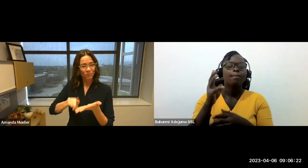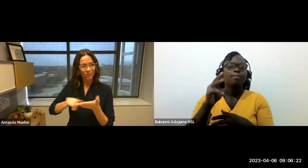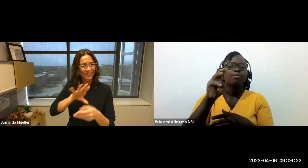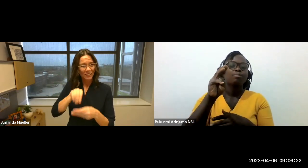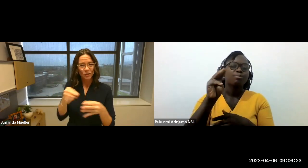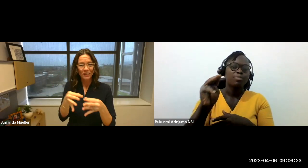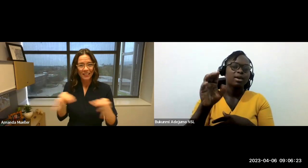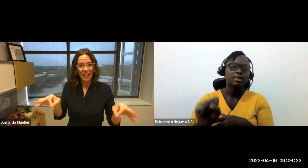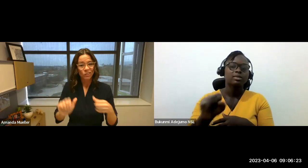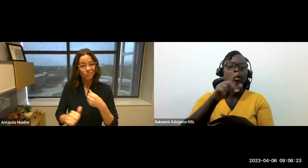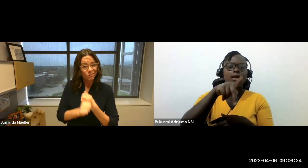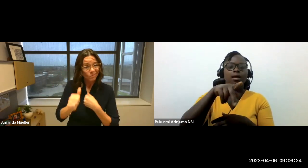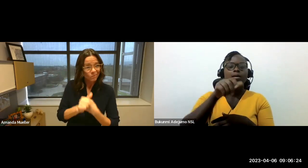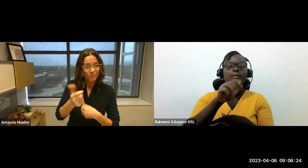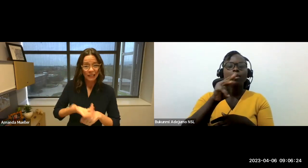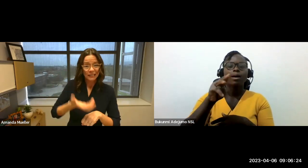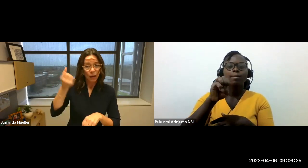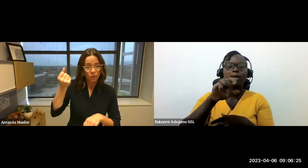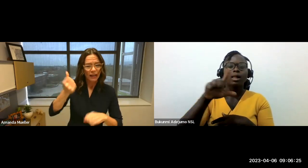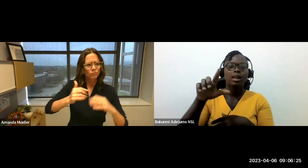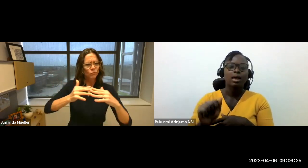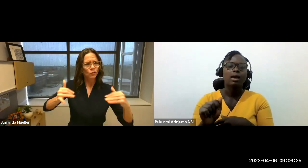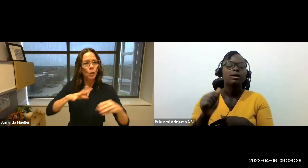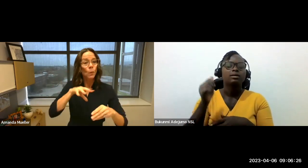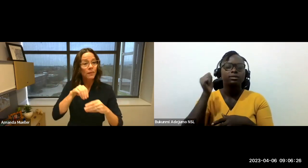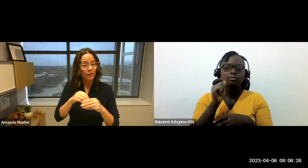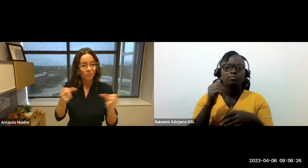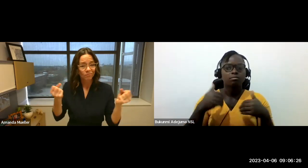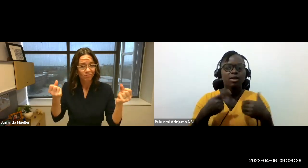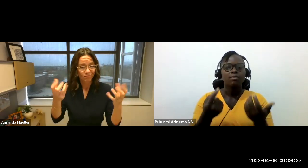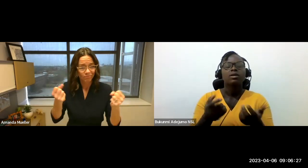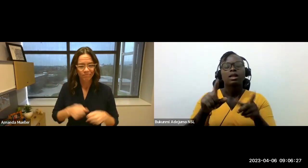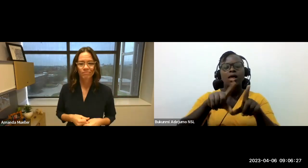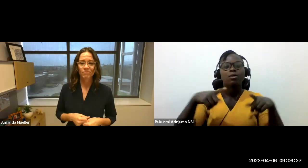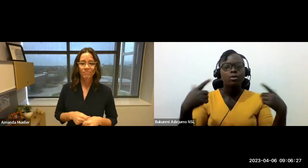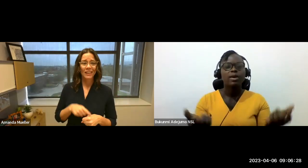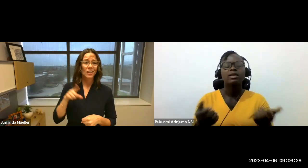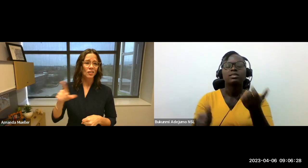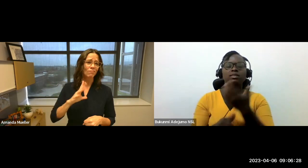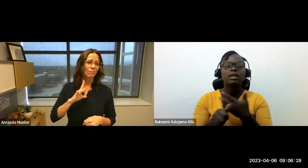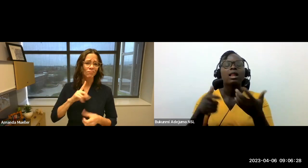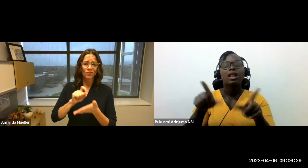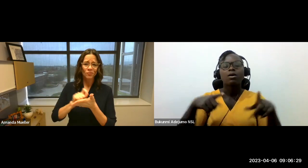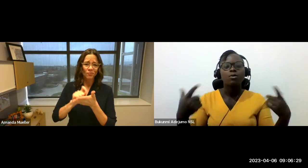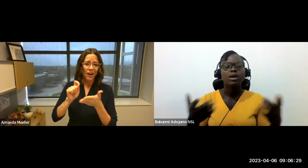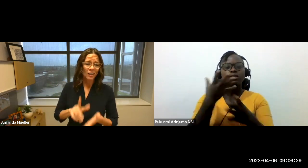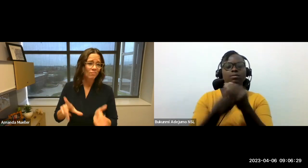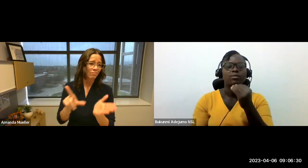and her interests include language, endangerment, language, deprivation, and diversity among sign languages.